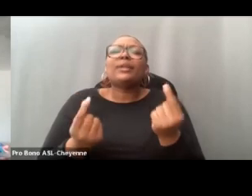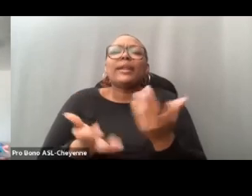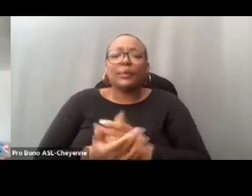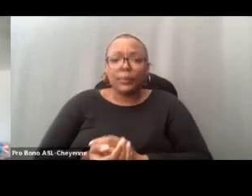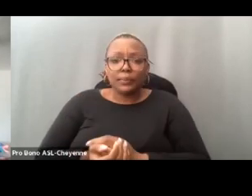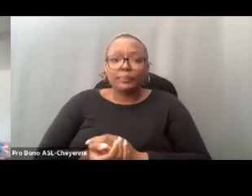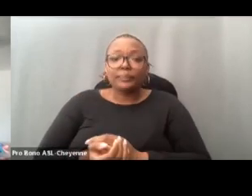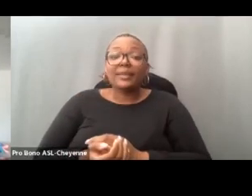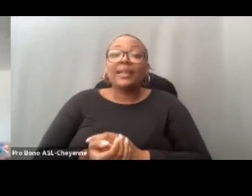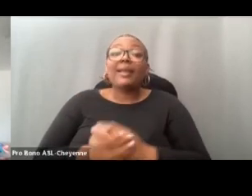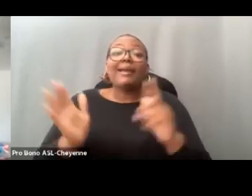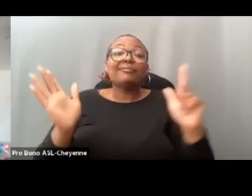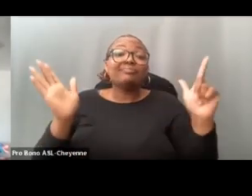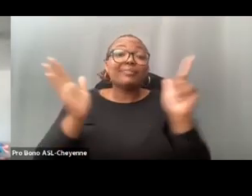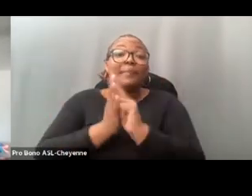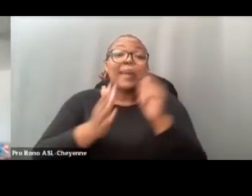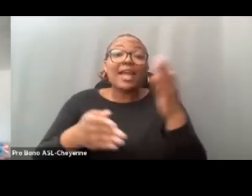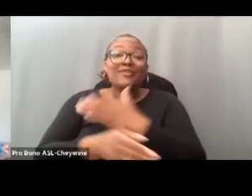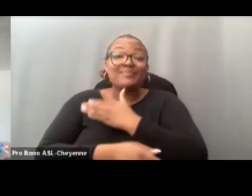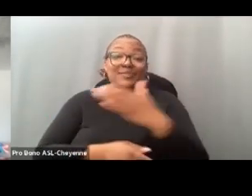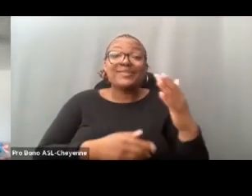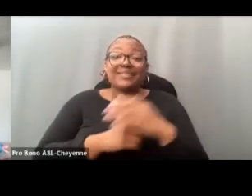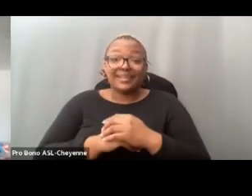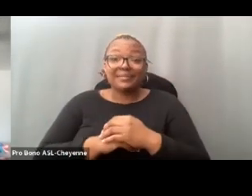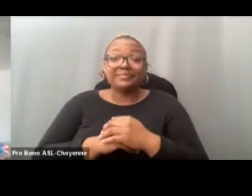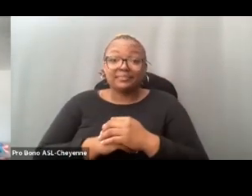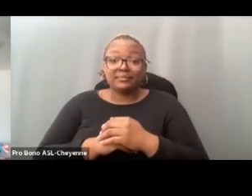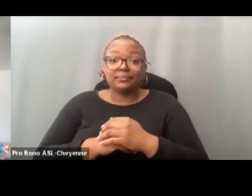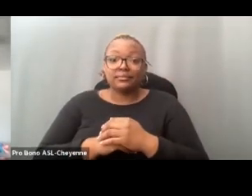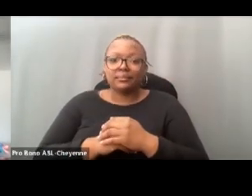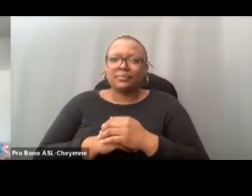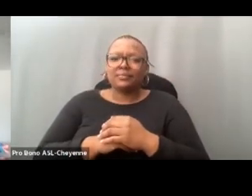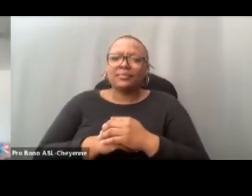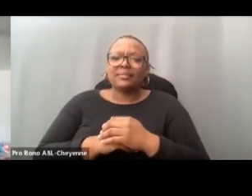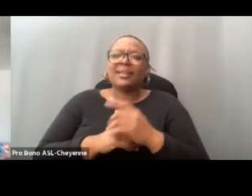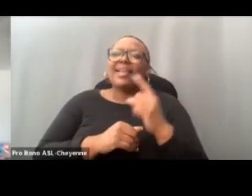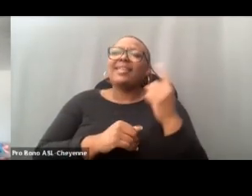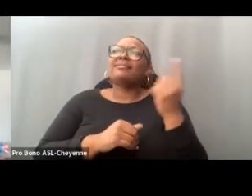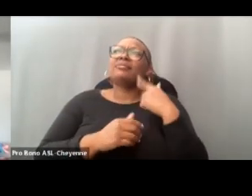They banned music. And this is something I often think,